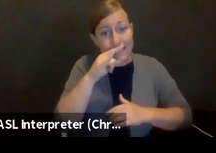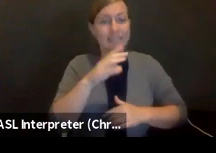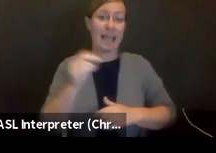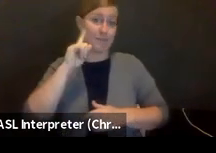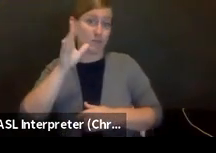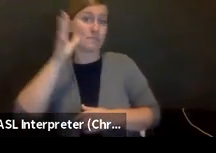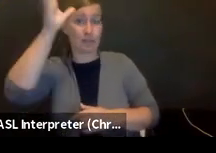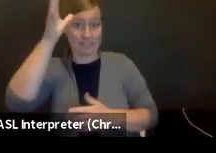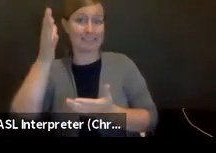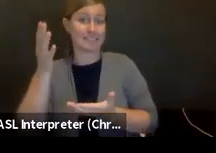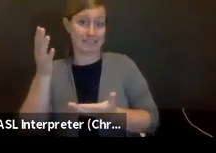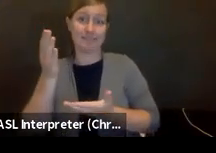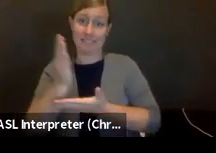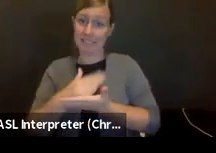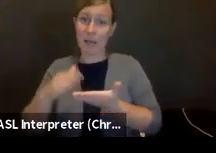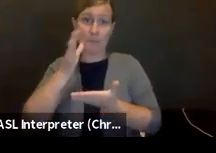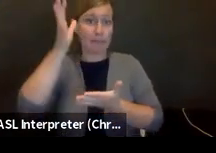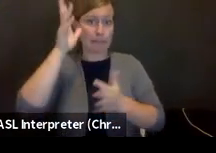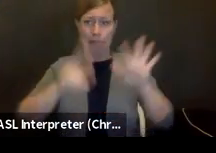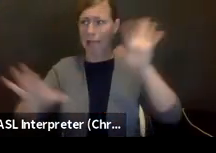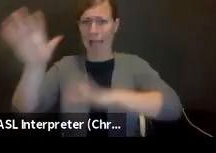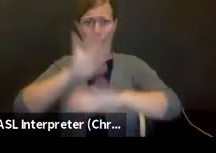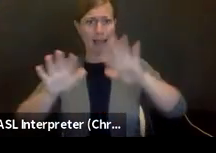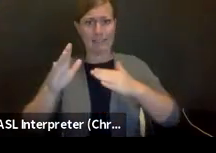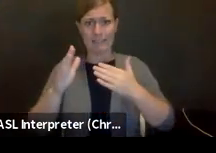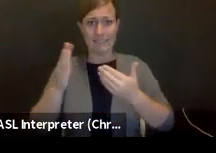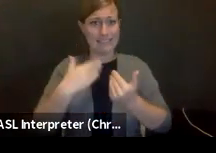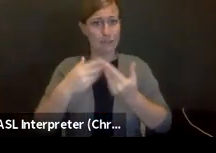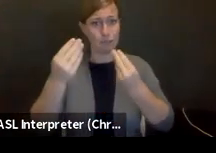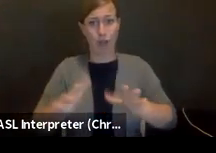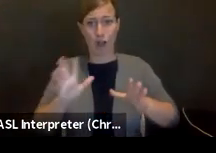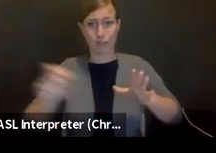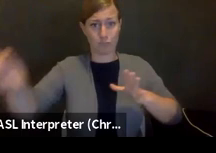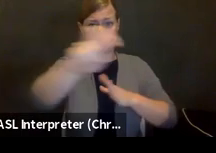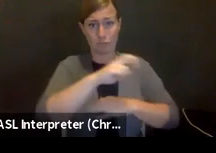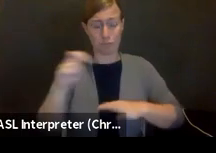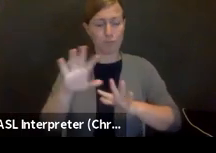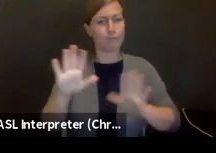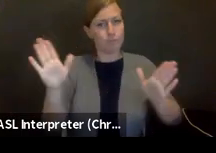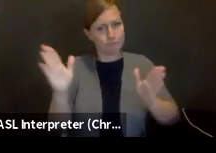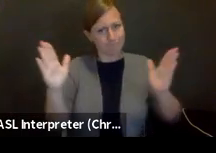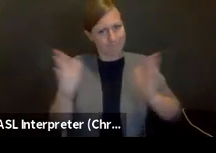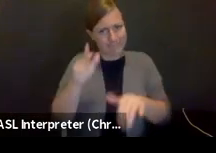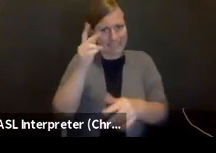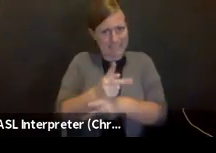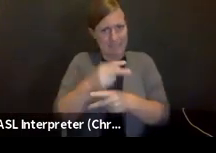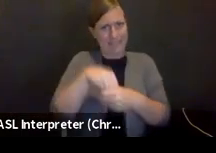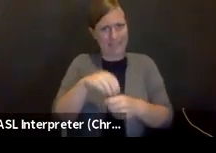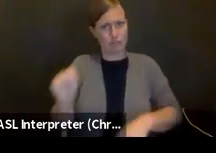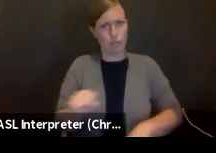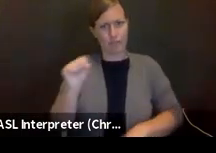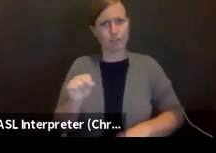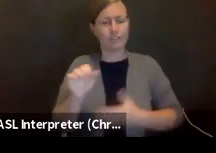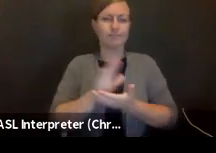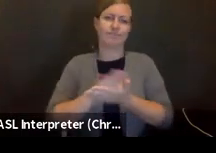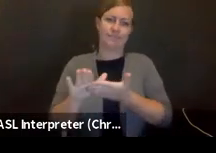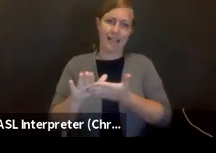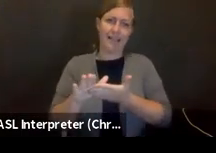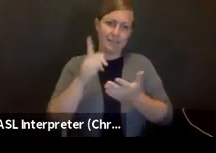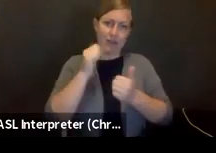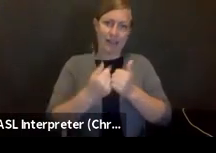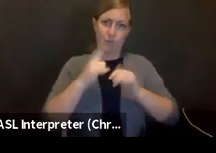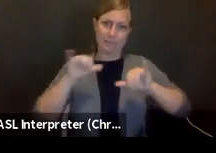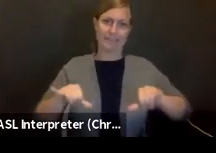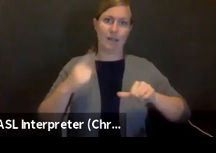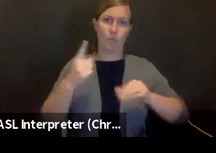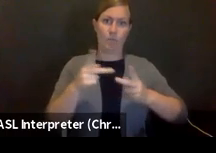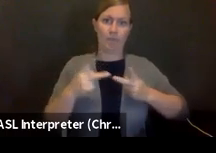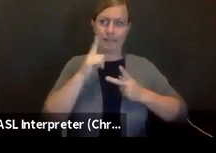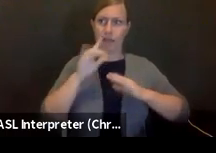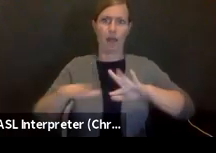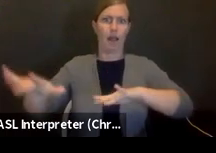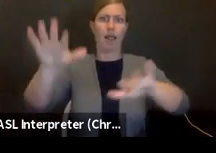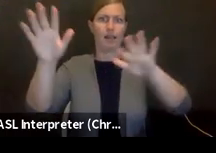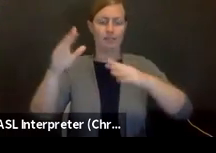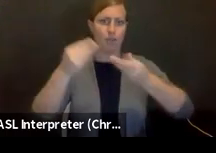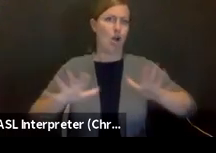ESD 189 - Amy Colburn: Some of those. They're going all over the place. It's hard to manage. So anything that you can keep within school G is really nice. Just for everyone sanity. So I'm going to go back to